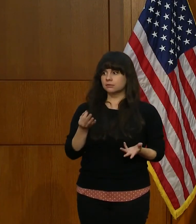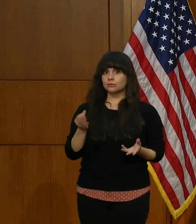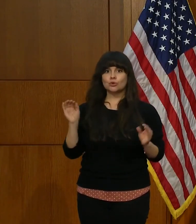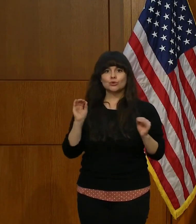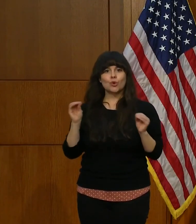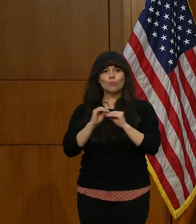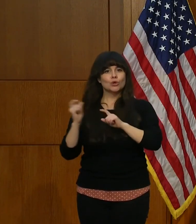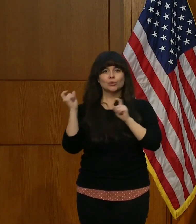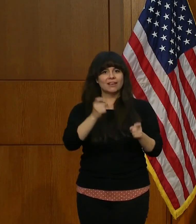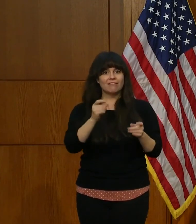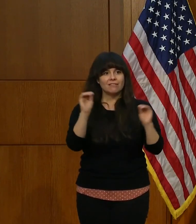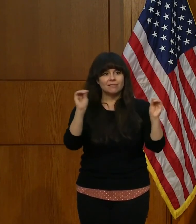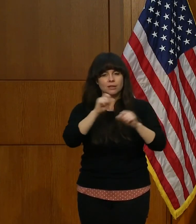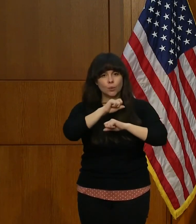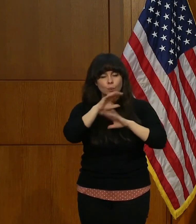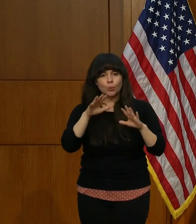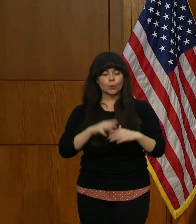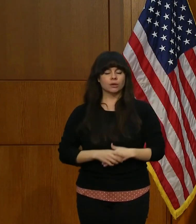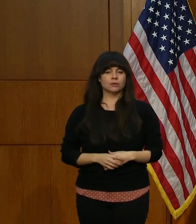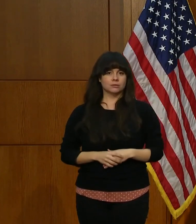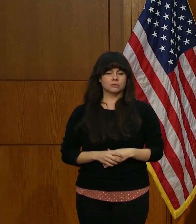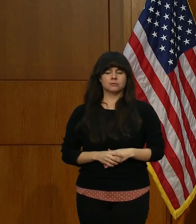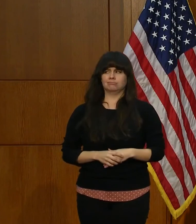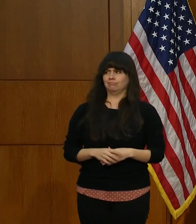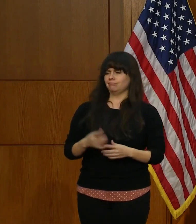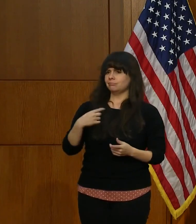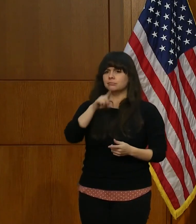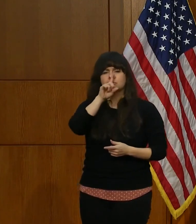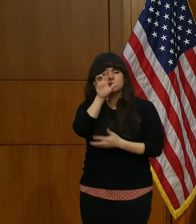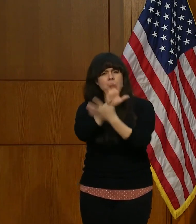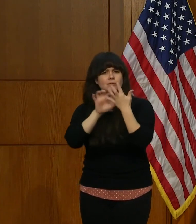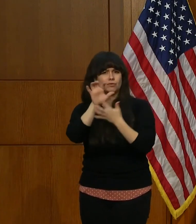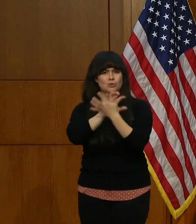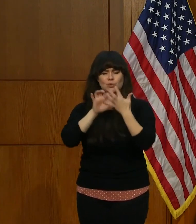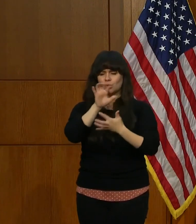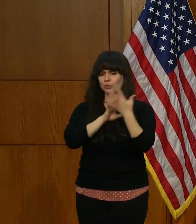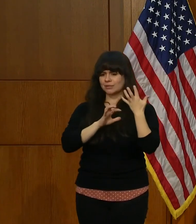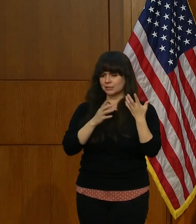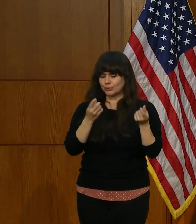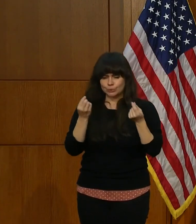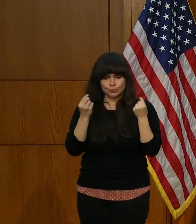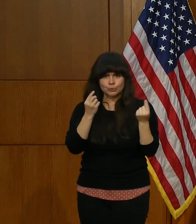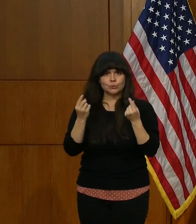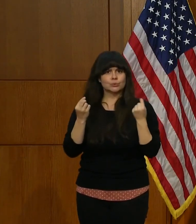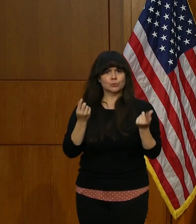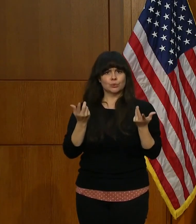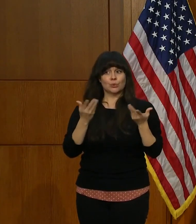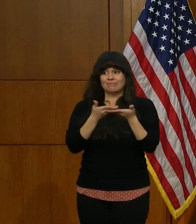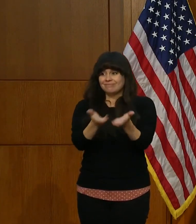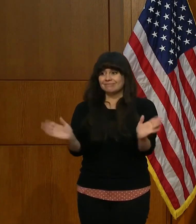DAYS LATER, STATES LEARNED THAT THERE WERE NO MORE DOSES TO